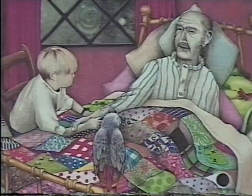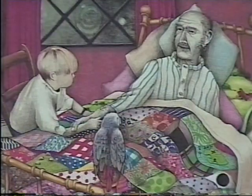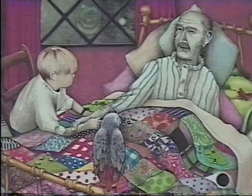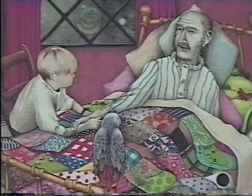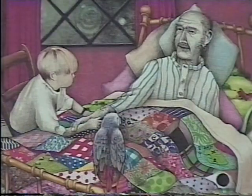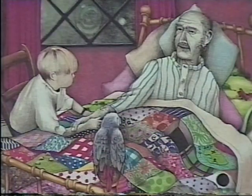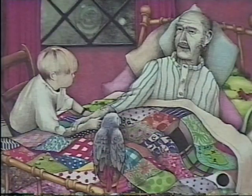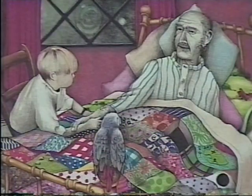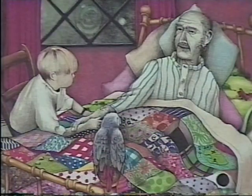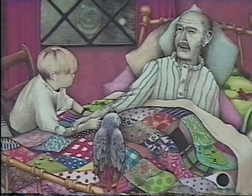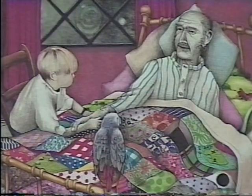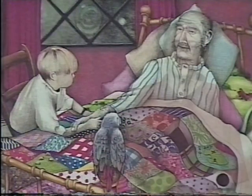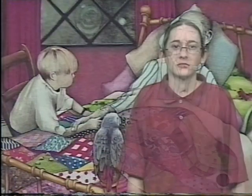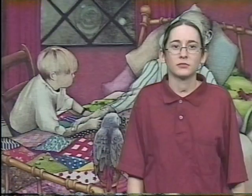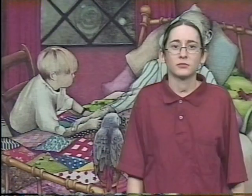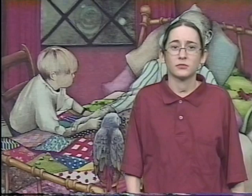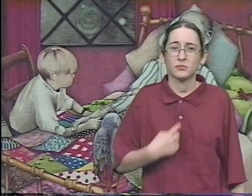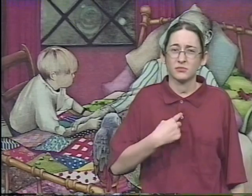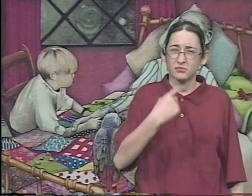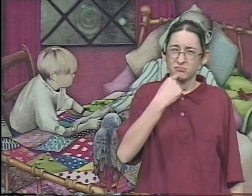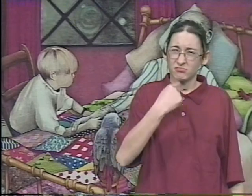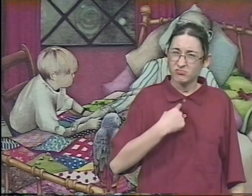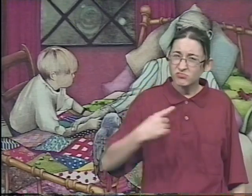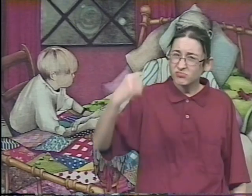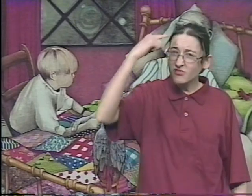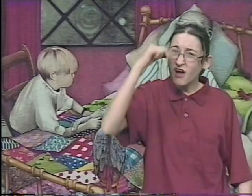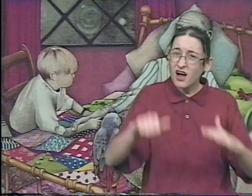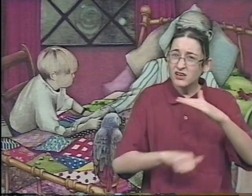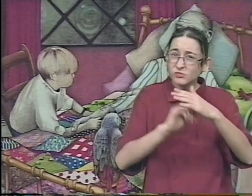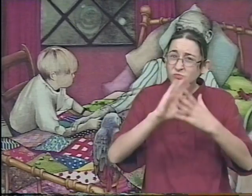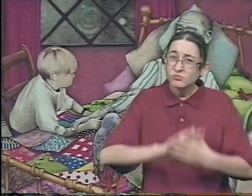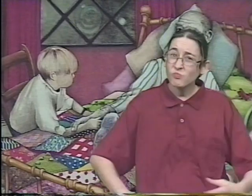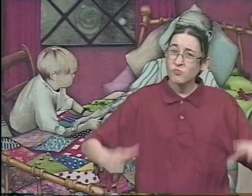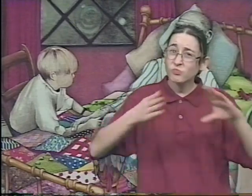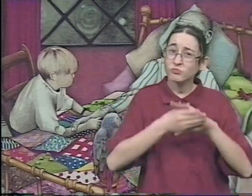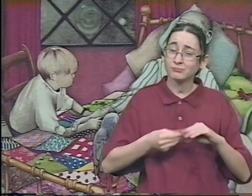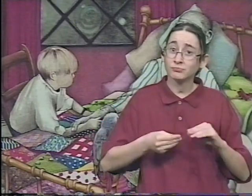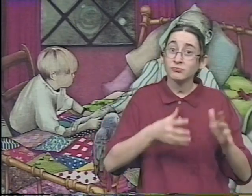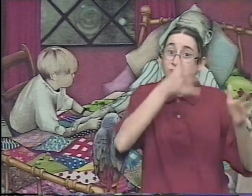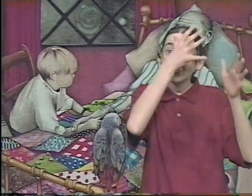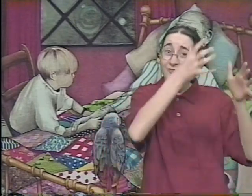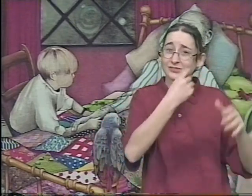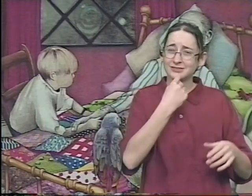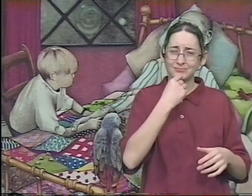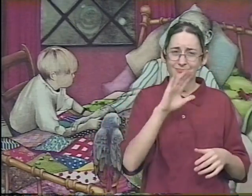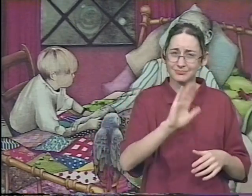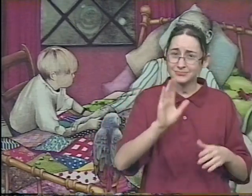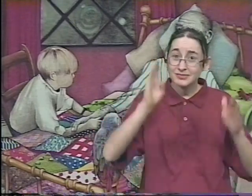" But I'm only ten, grandfather.